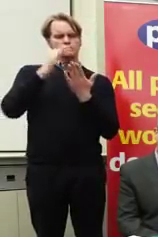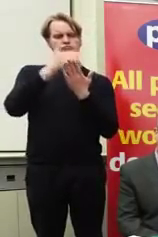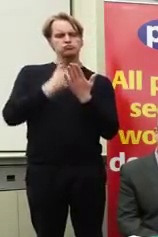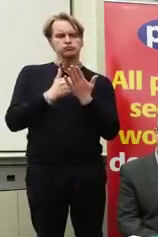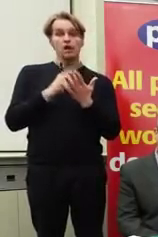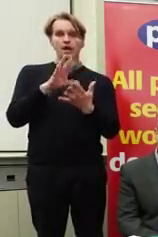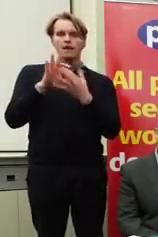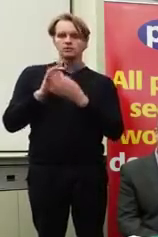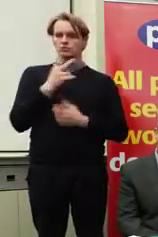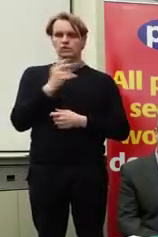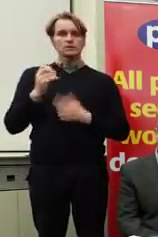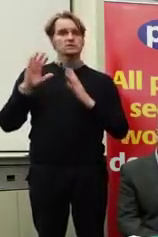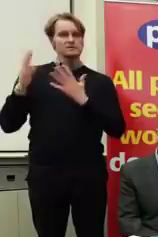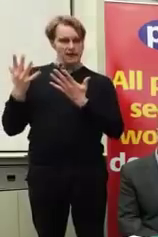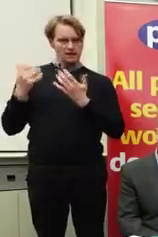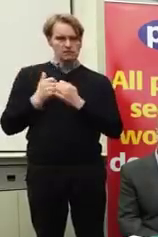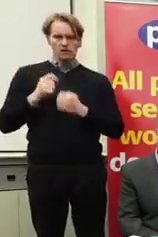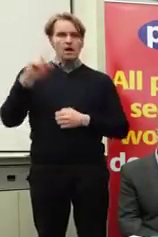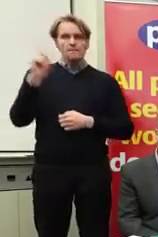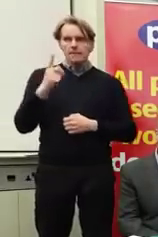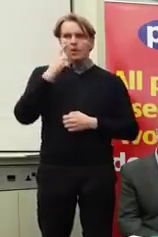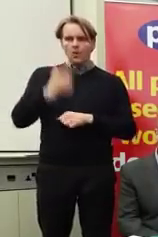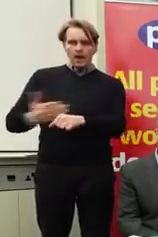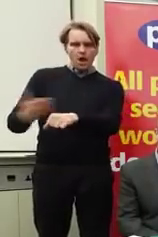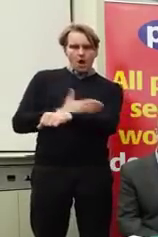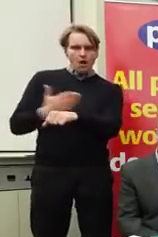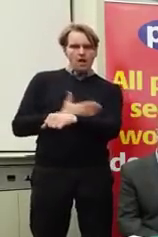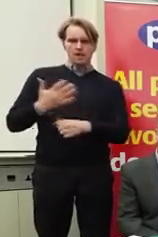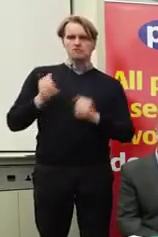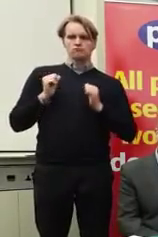their access to an early pension have been compensated and as a result of